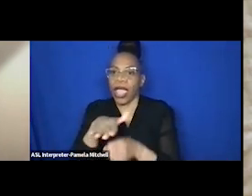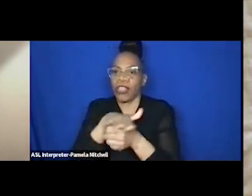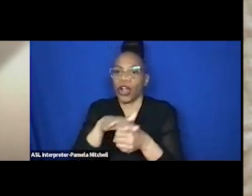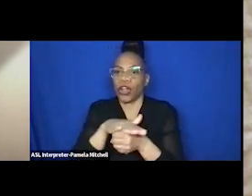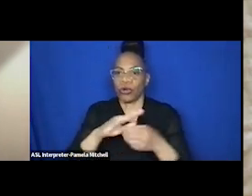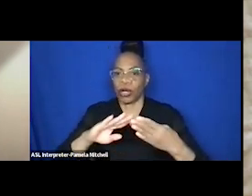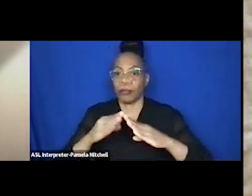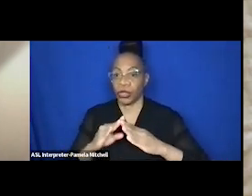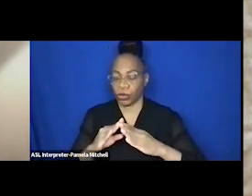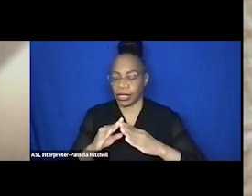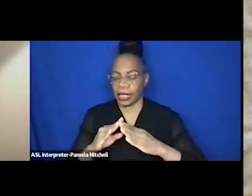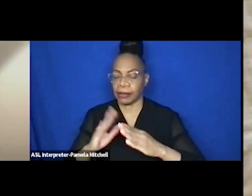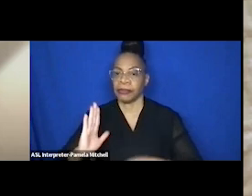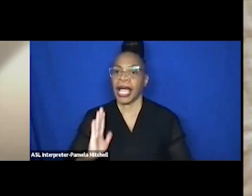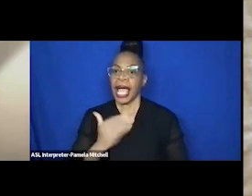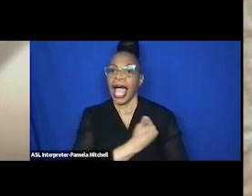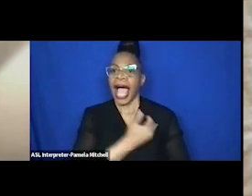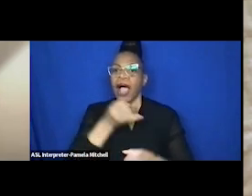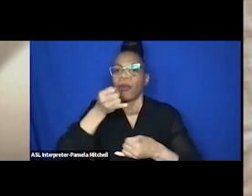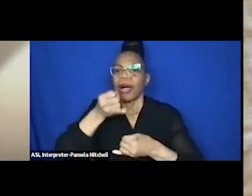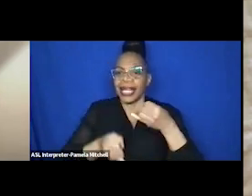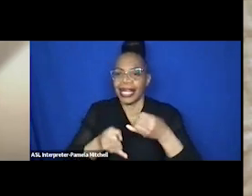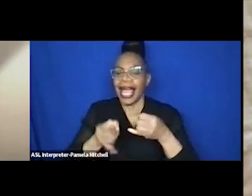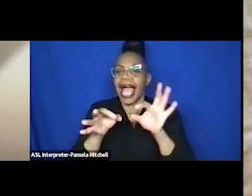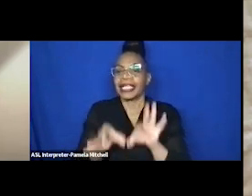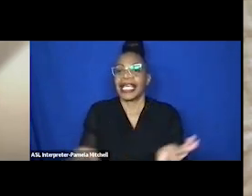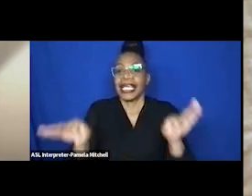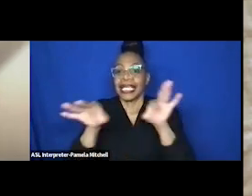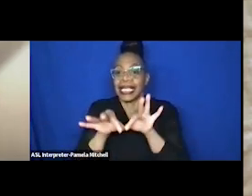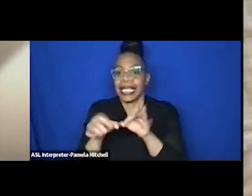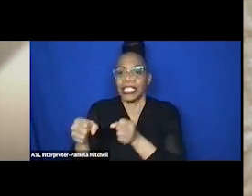our last kind of key strategy was really leaning